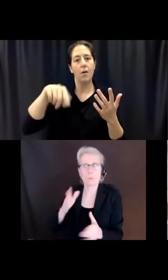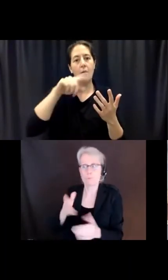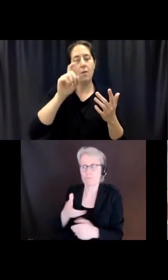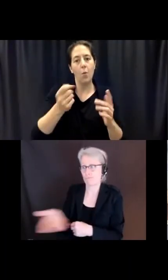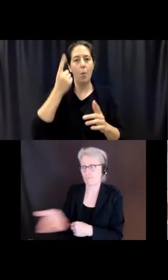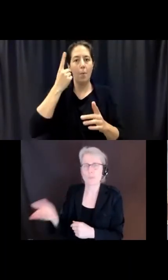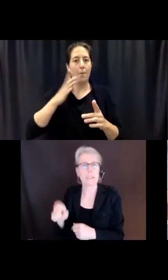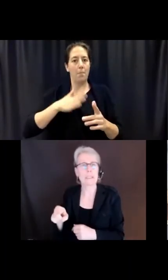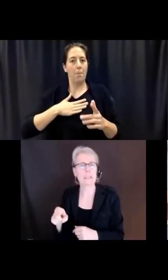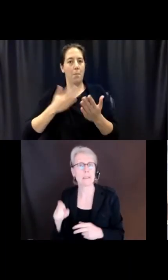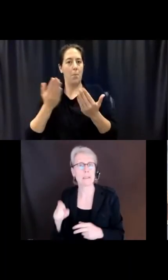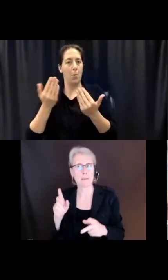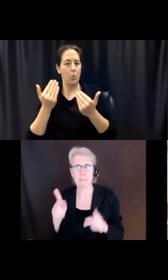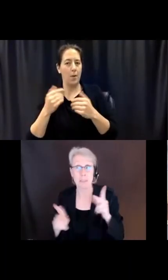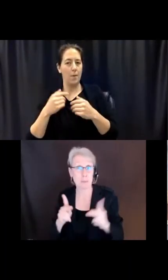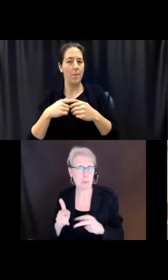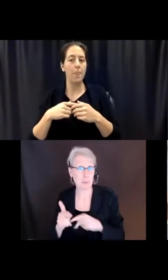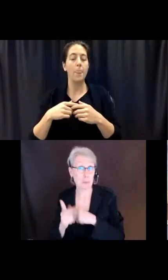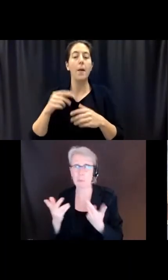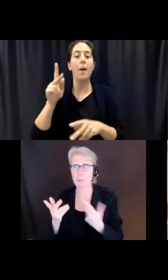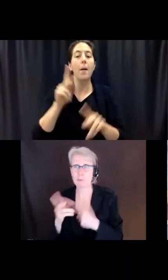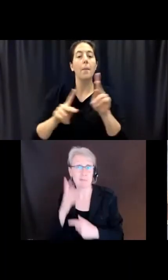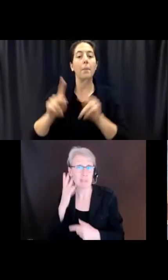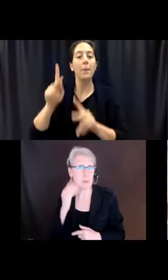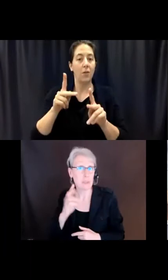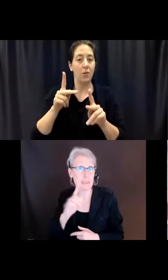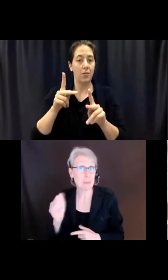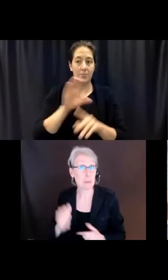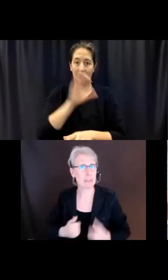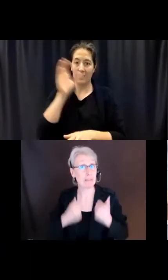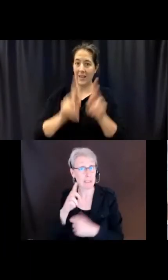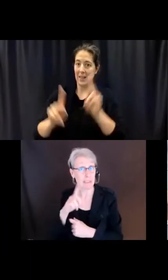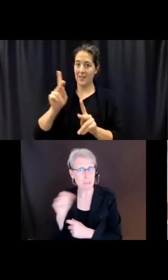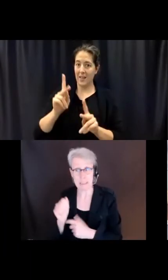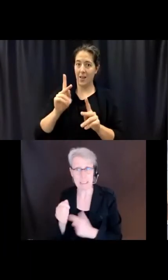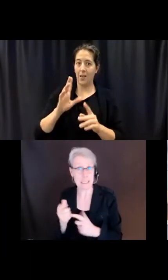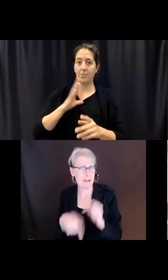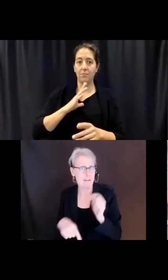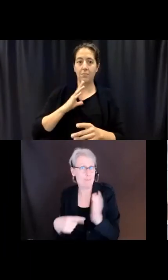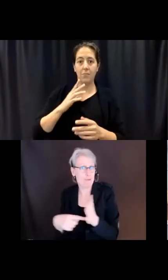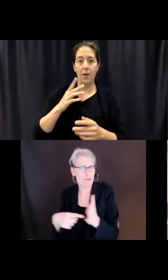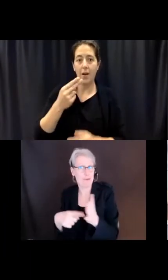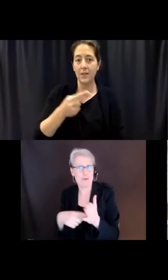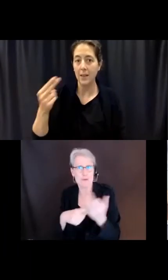PEOPLE WITH DISABILITIES CAN'T AFFORD TO GO PLACES. IF WE CAN FIGHT FOR IT AND ALLOW FOR